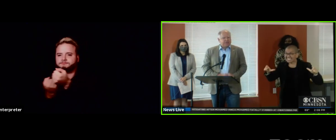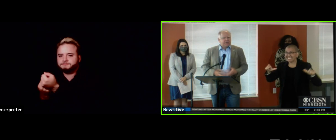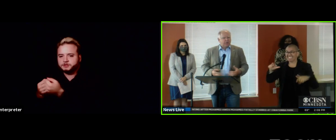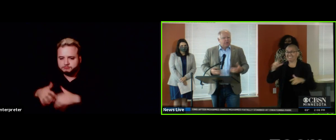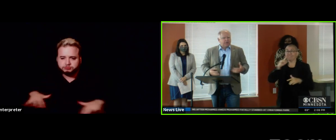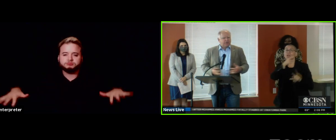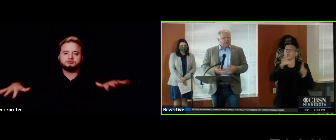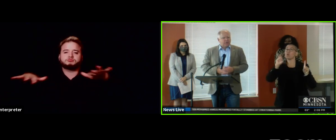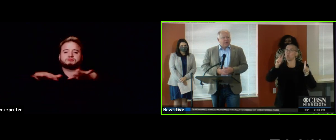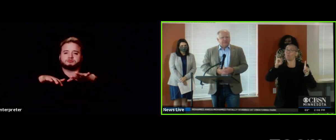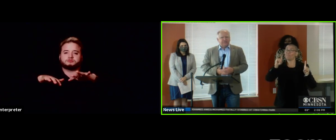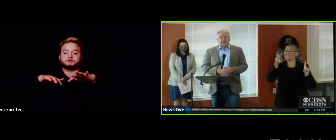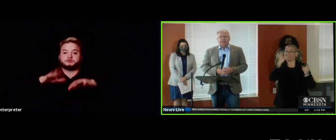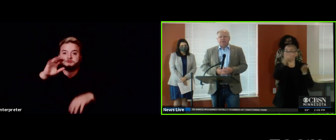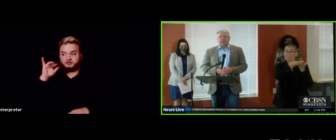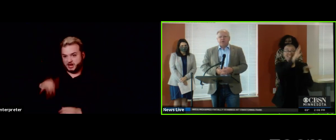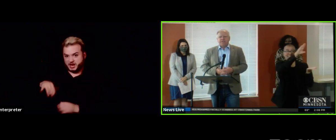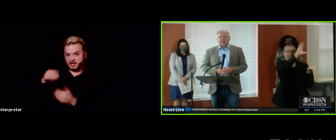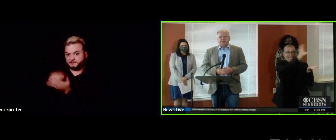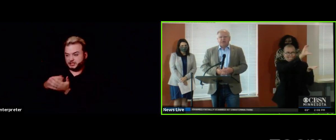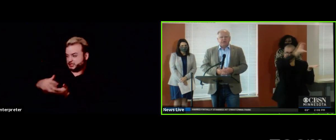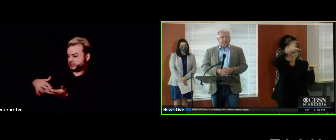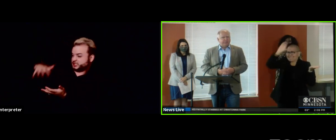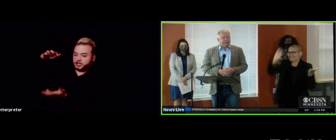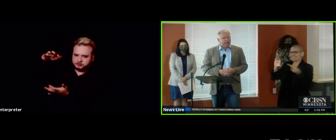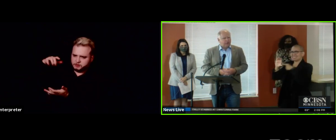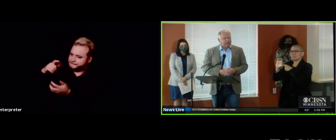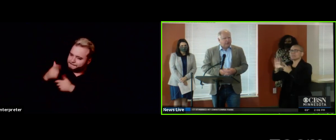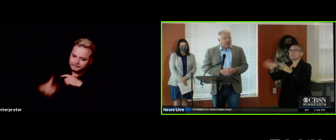What we're using this for this is coupled with the 26 million that we put in earlier